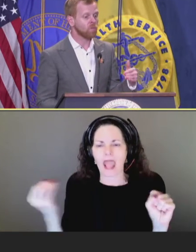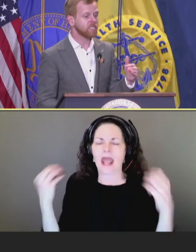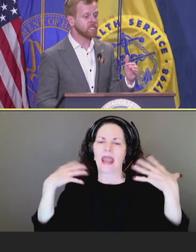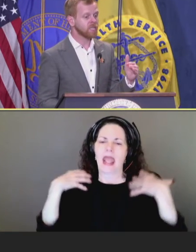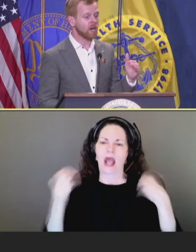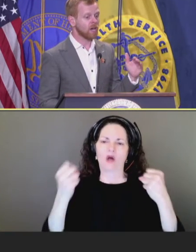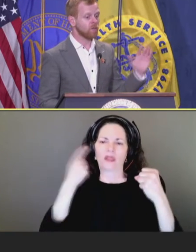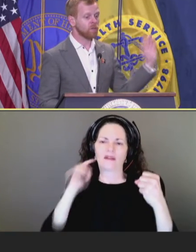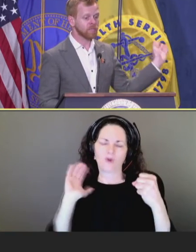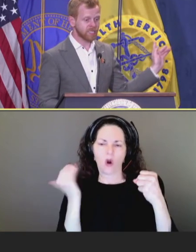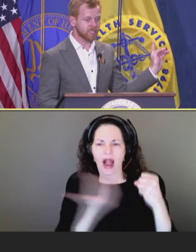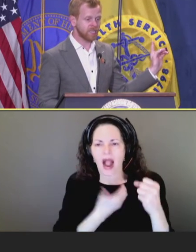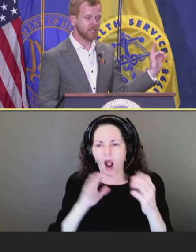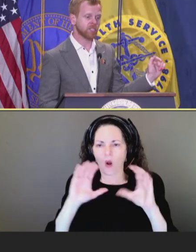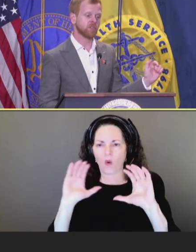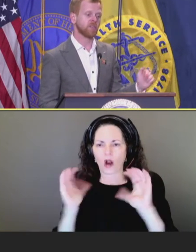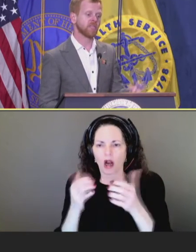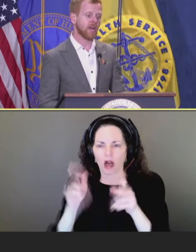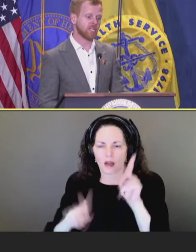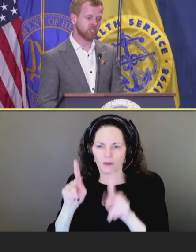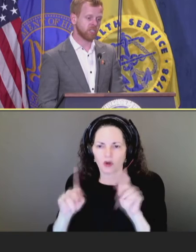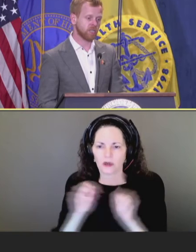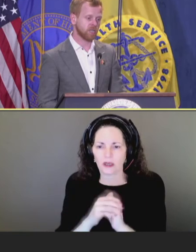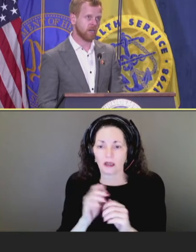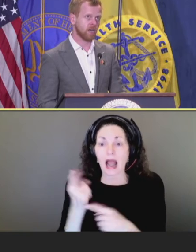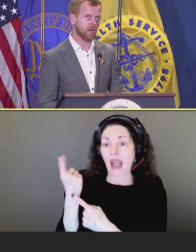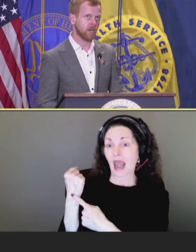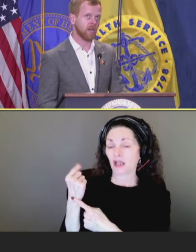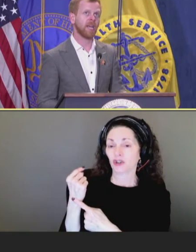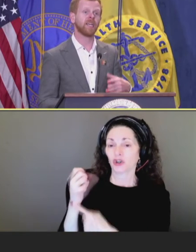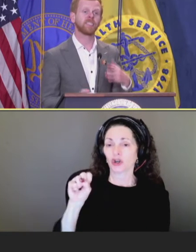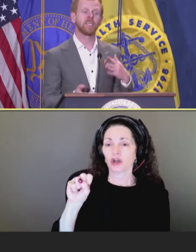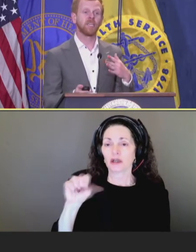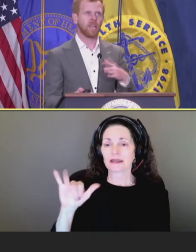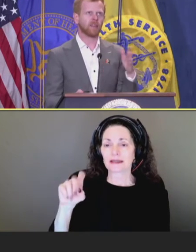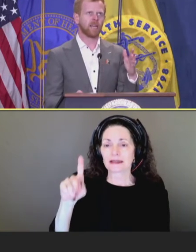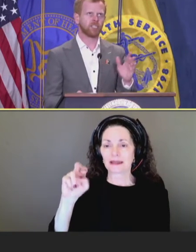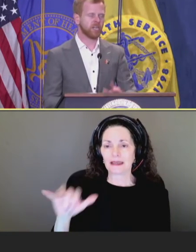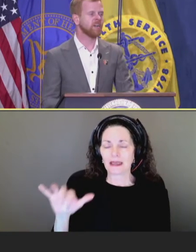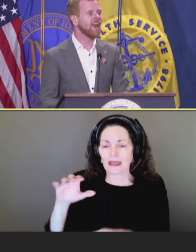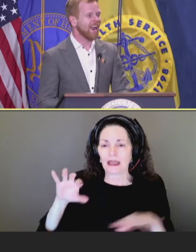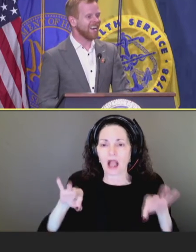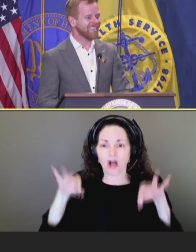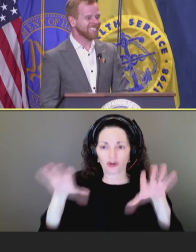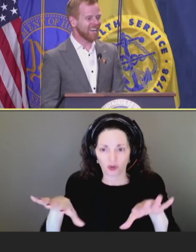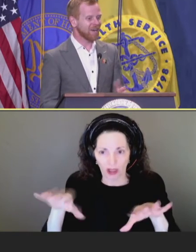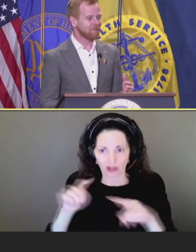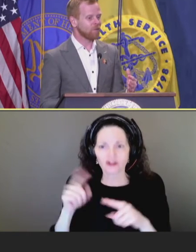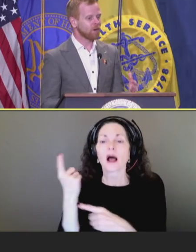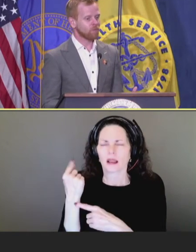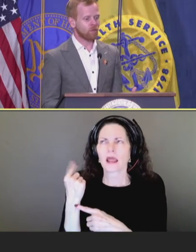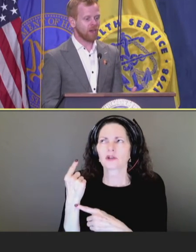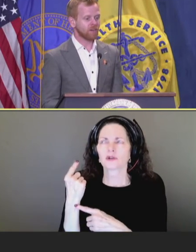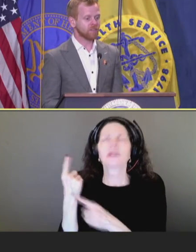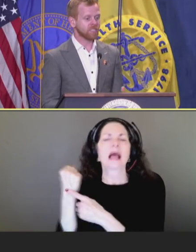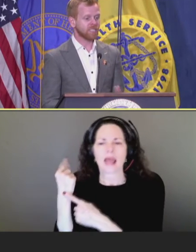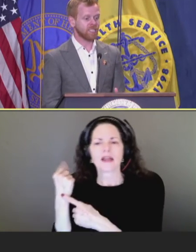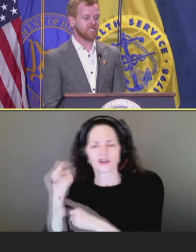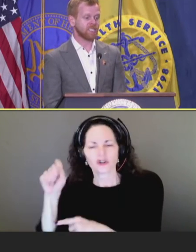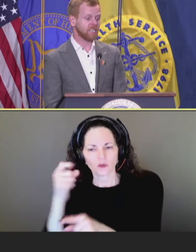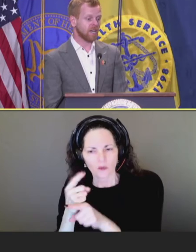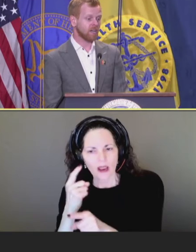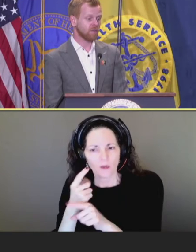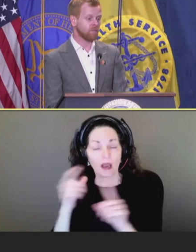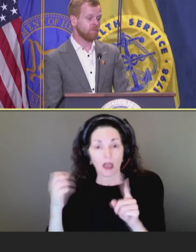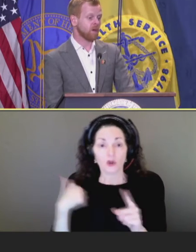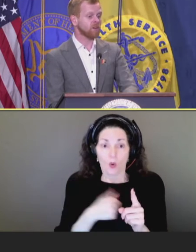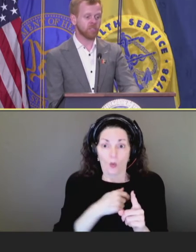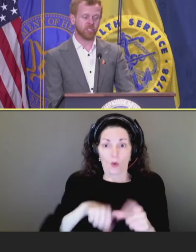We did -- we went to Sydney, Australia last year and -- last year, and we are proud to better